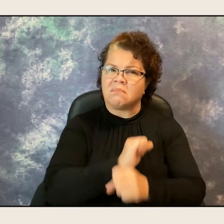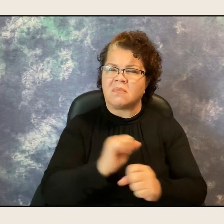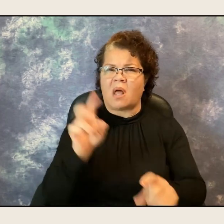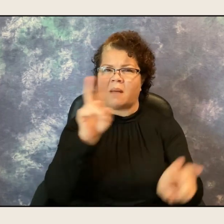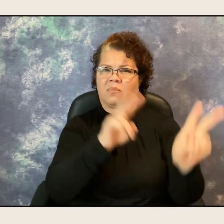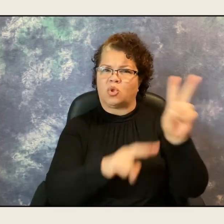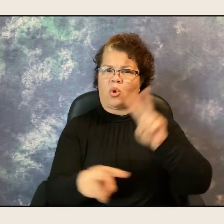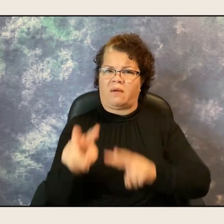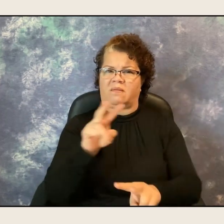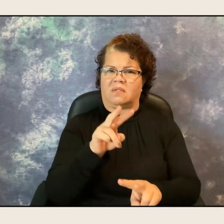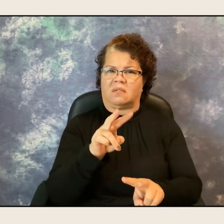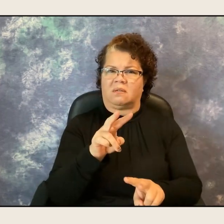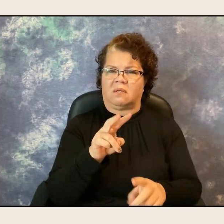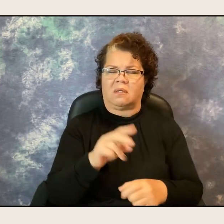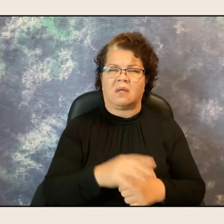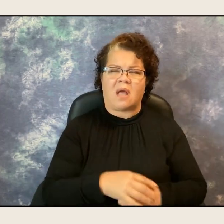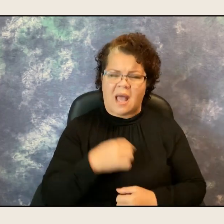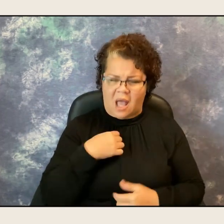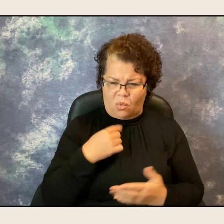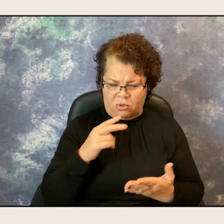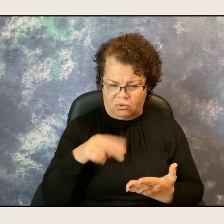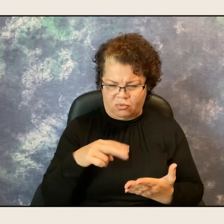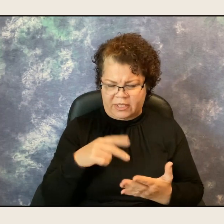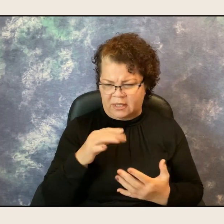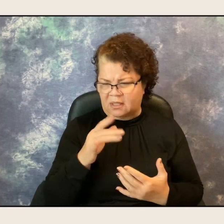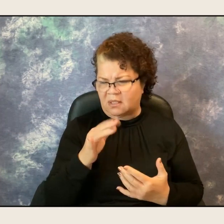I was reading a little note about, what was it?